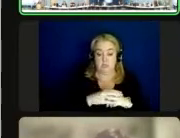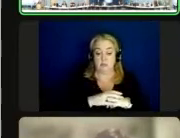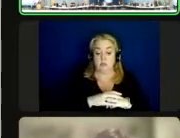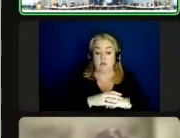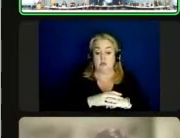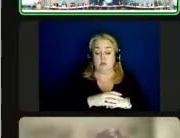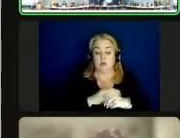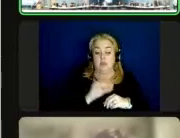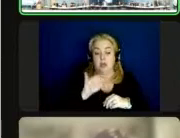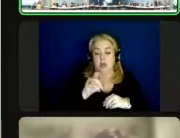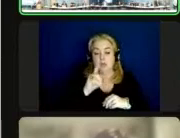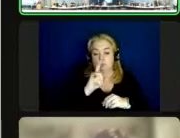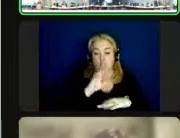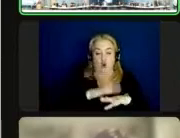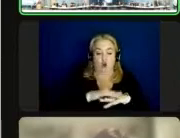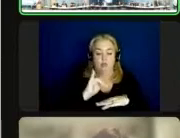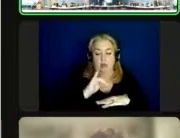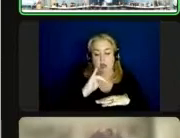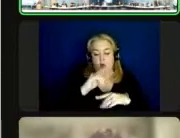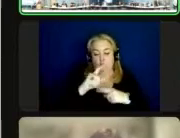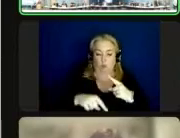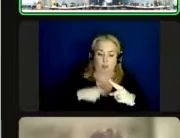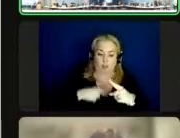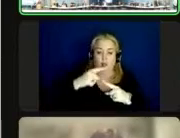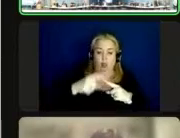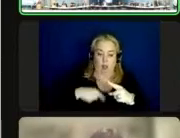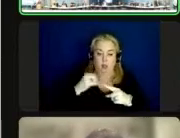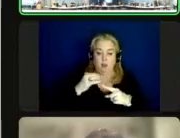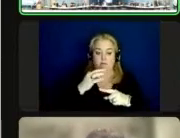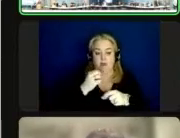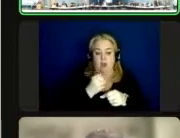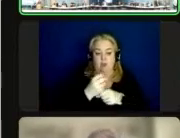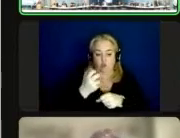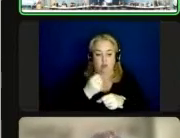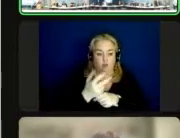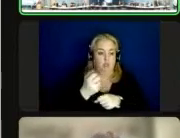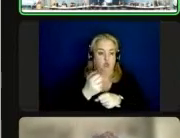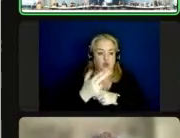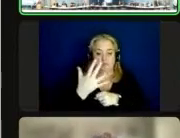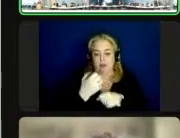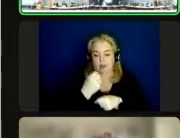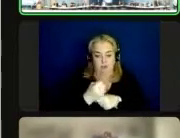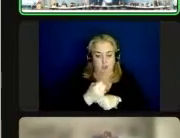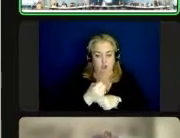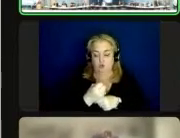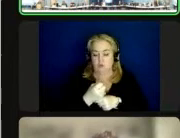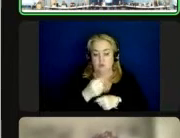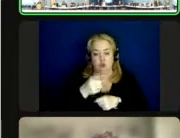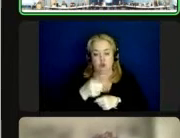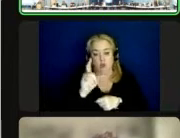PORTION OF MY CAREER FOR AN AGENCY THAT RELIED ON LEVEES.